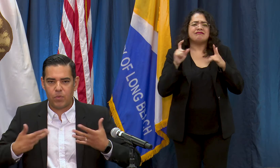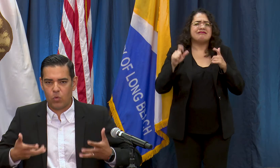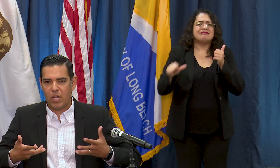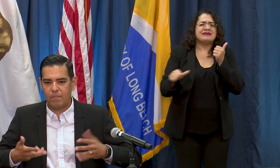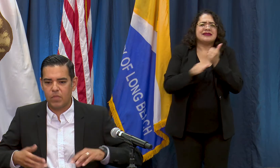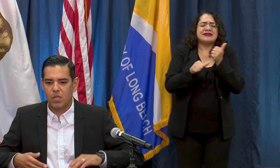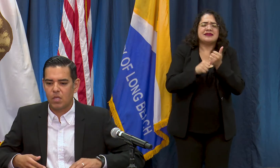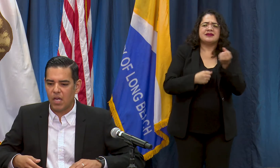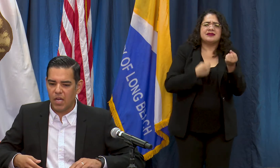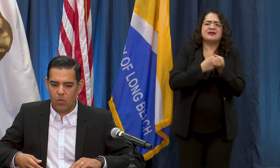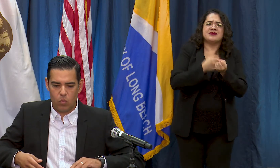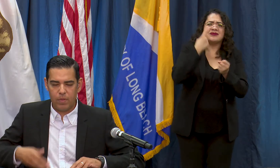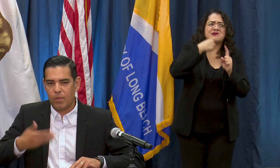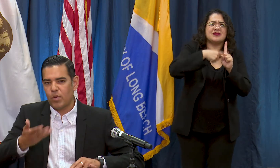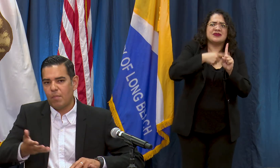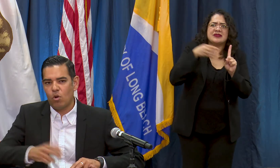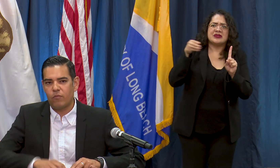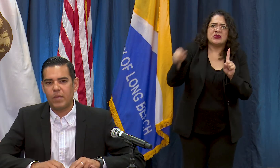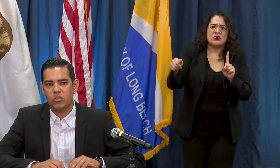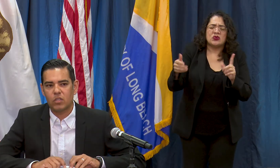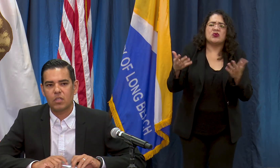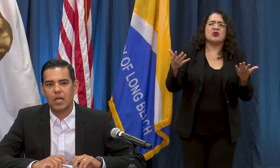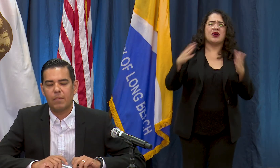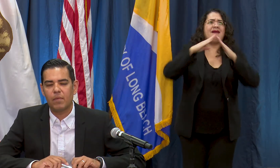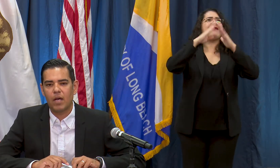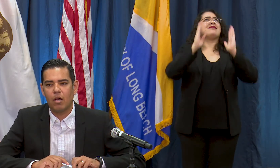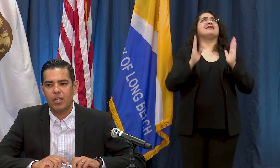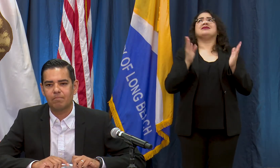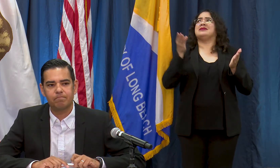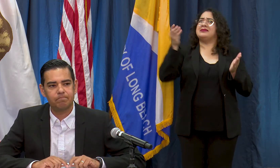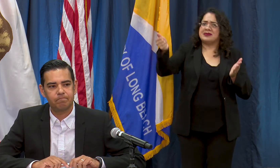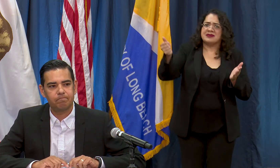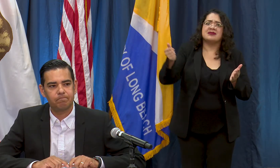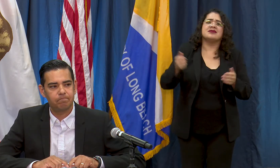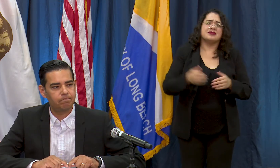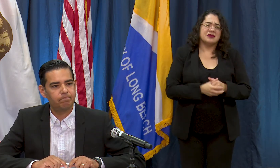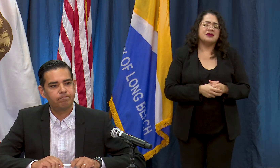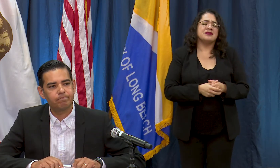program we'll be able to put out more information on it. Thank you Mayor.